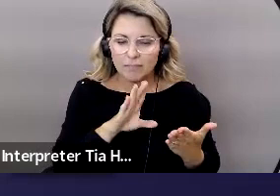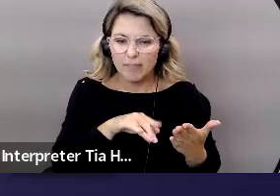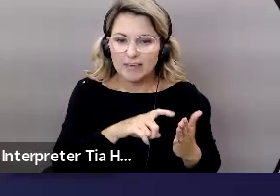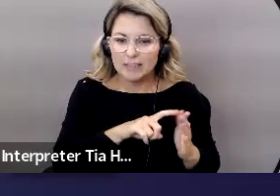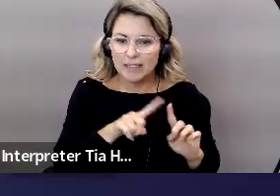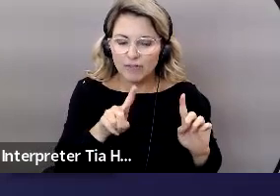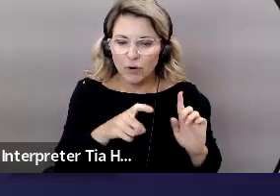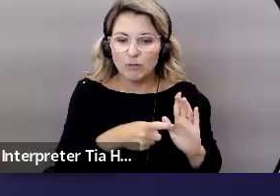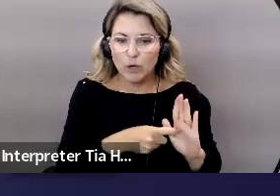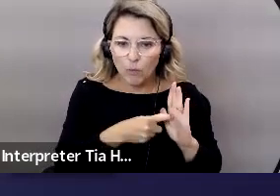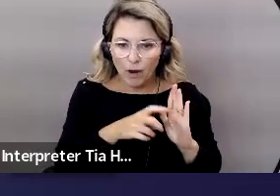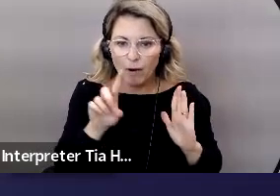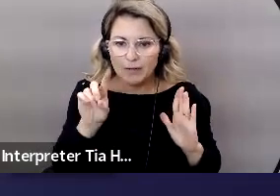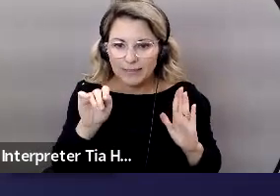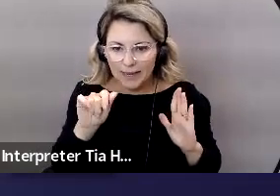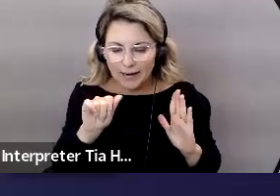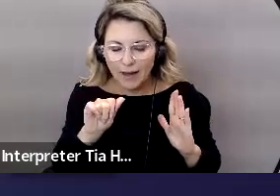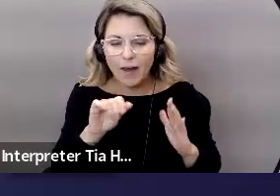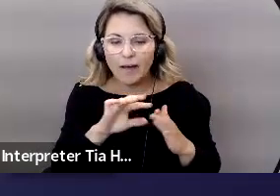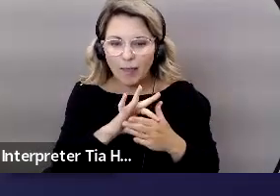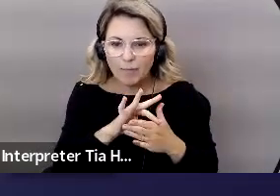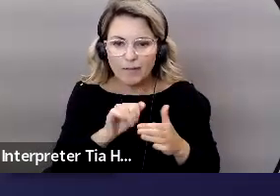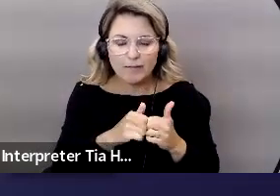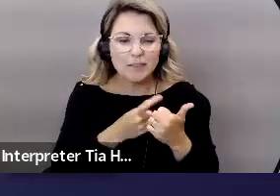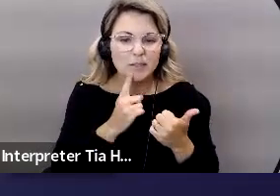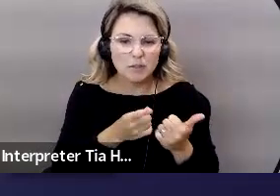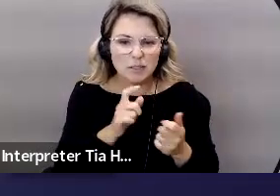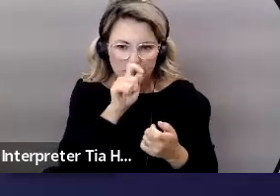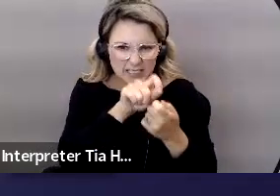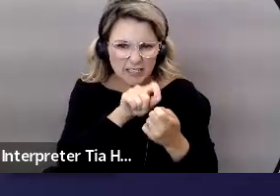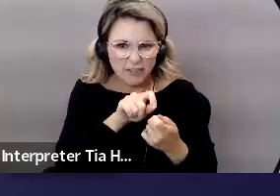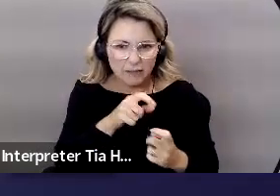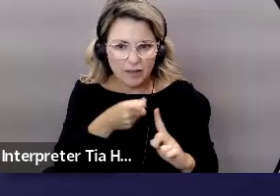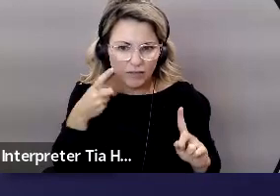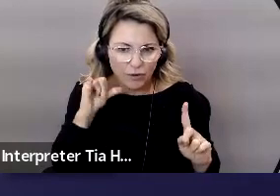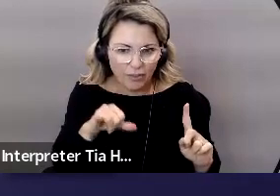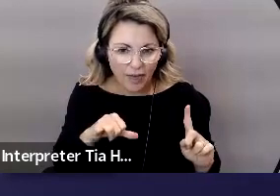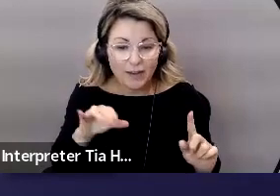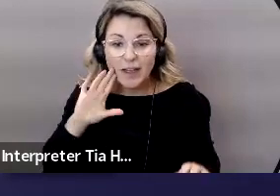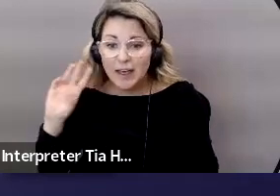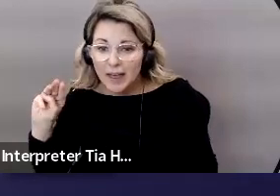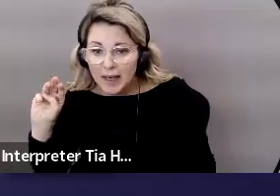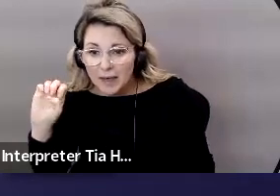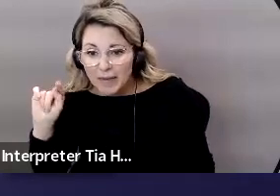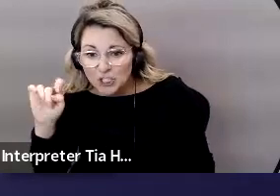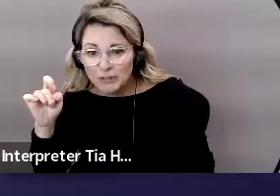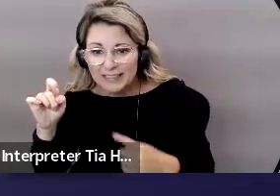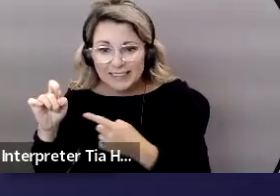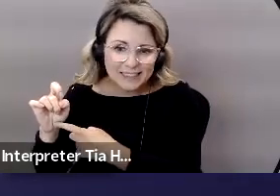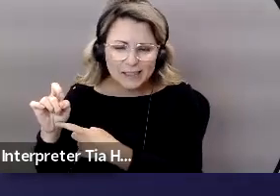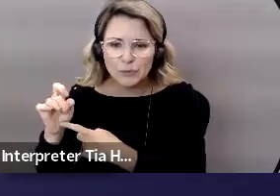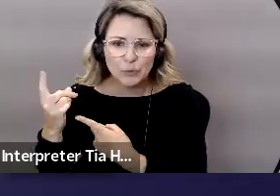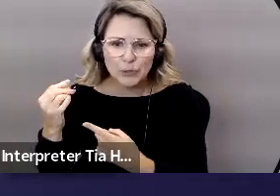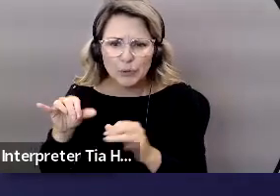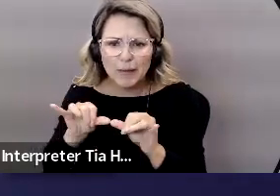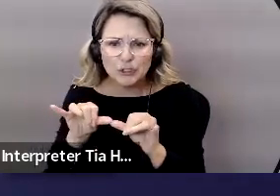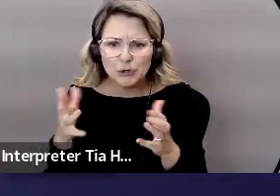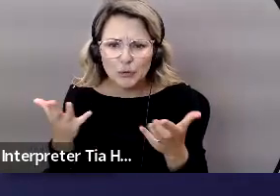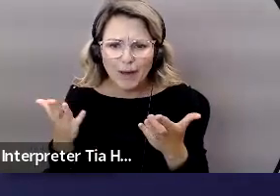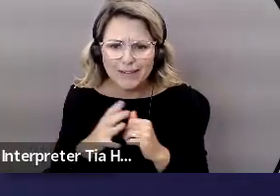elements, collection, and storage procedures. So, metrics. What are you going to measure? And again,